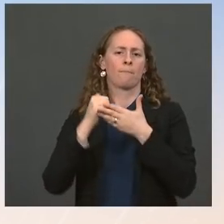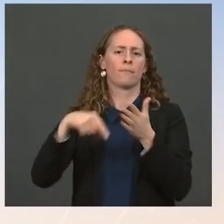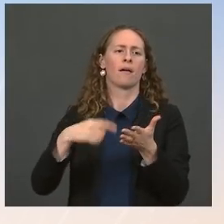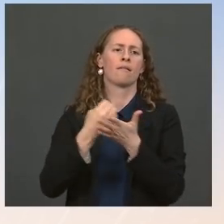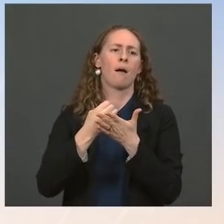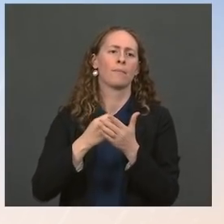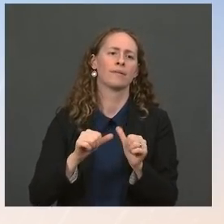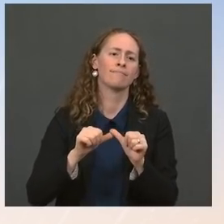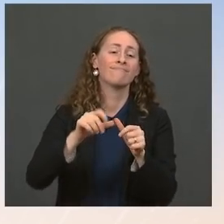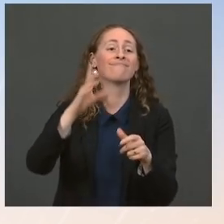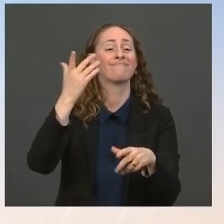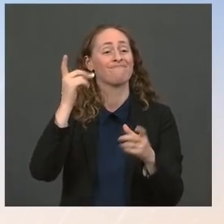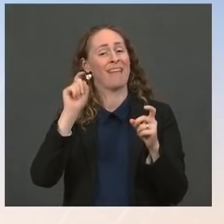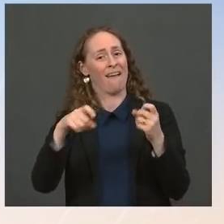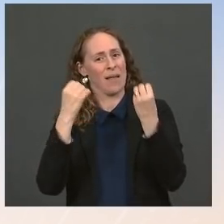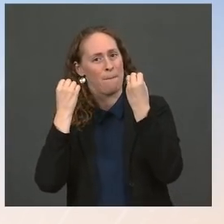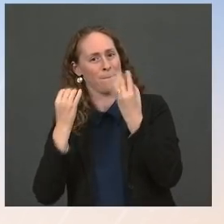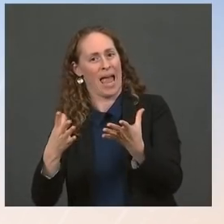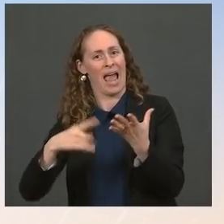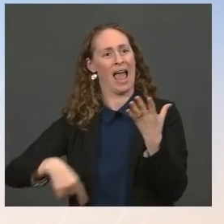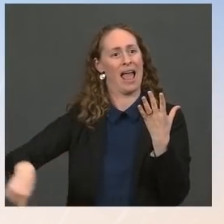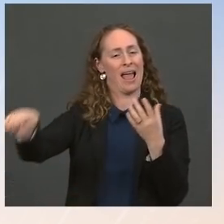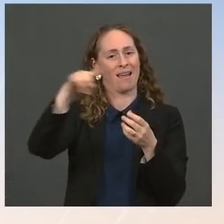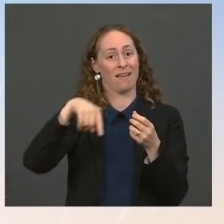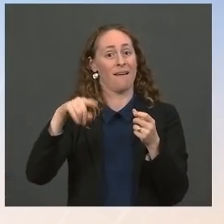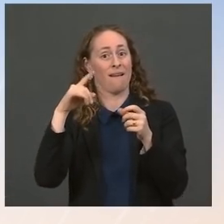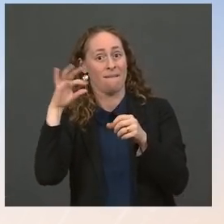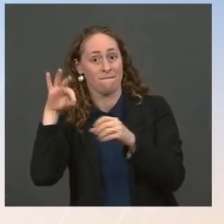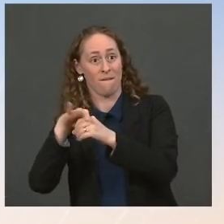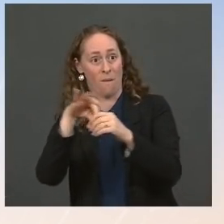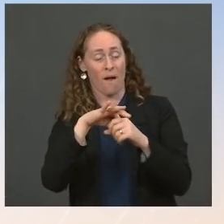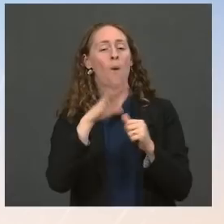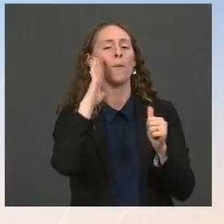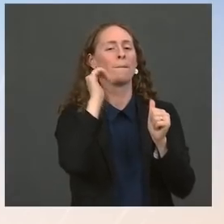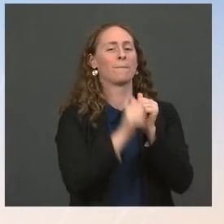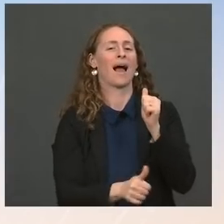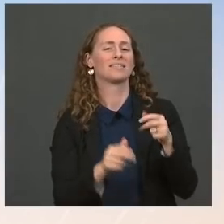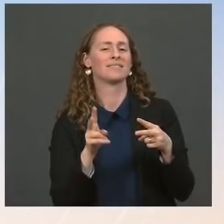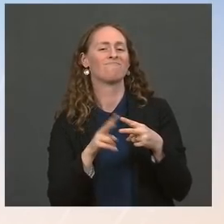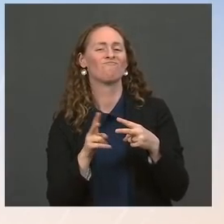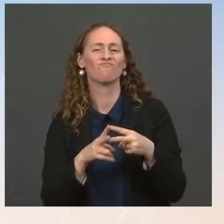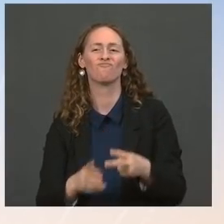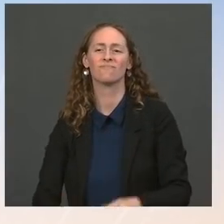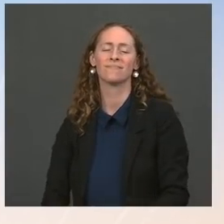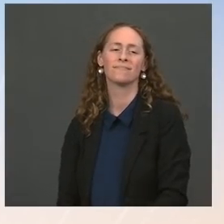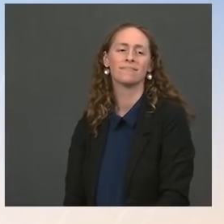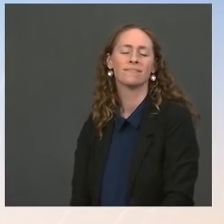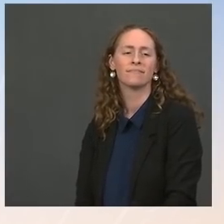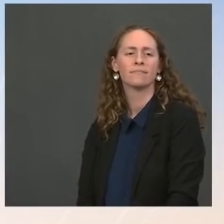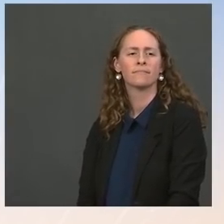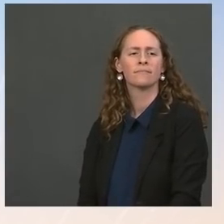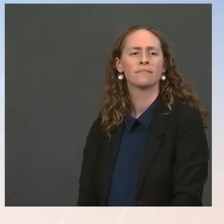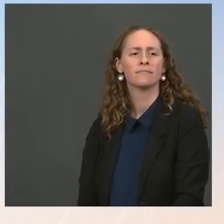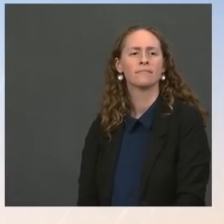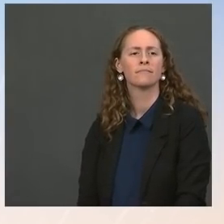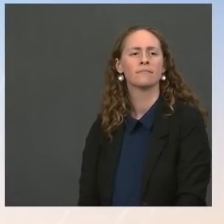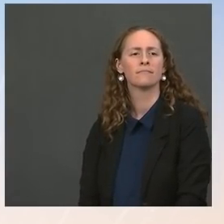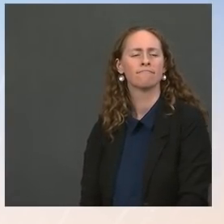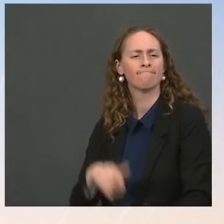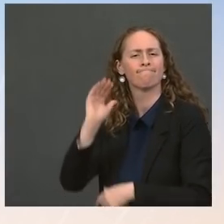Go ahead. The Press: In sort of a summary of this: You know, Presidents get blame or credit for a whole range of things that they may not have direct control over. Ms. Psaki: Yeah.